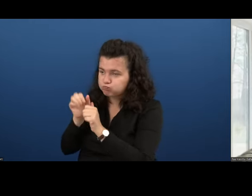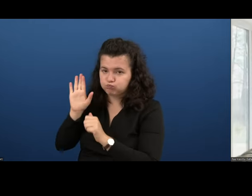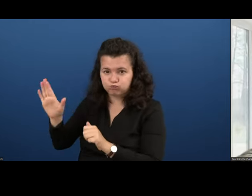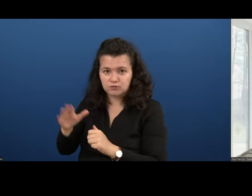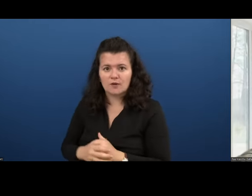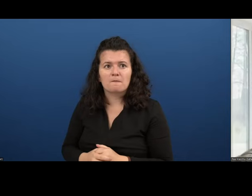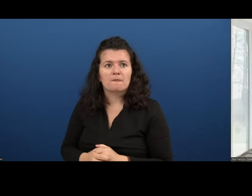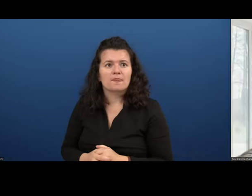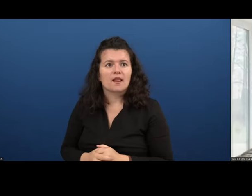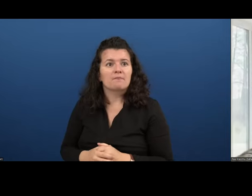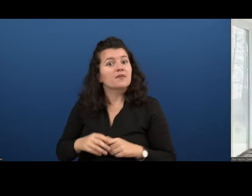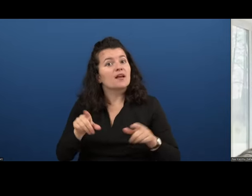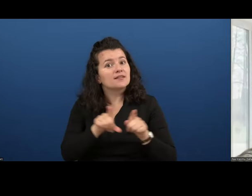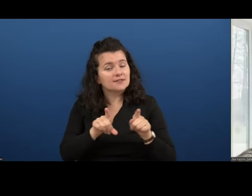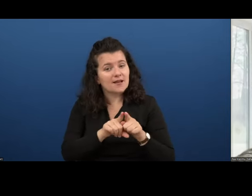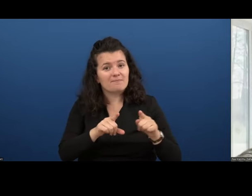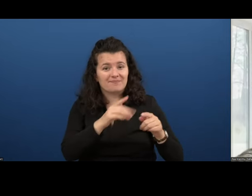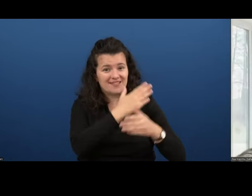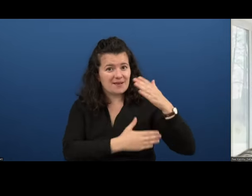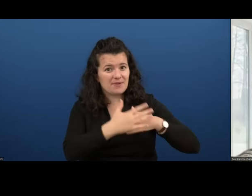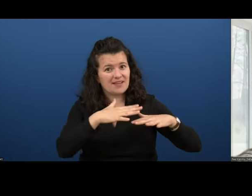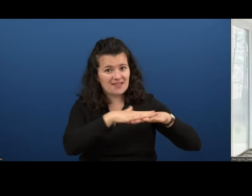business disability network. 12:02:32 We are less than a year so about